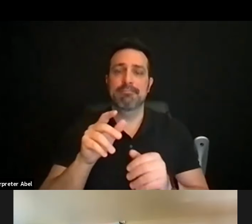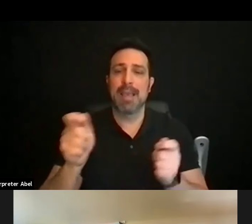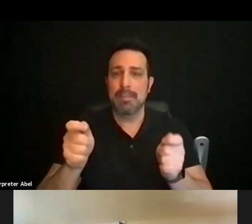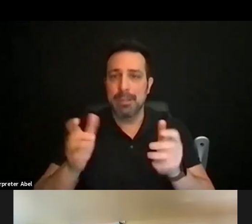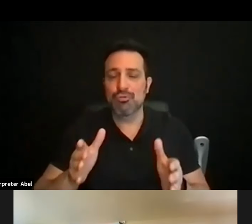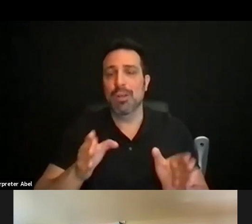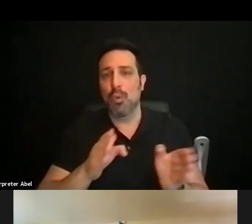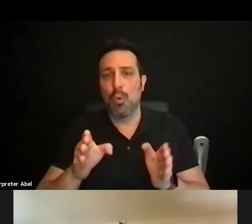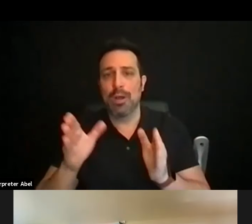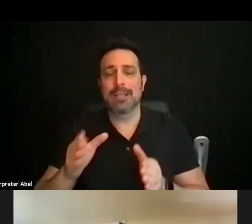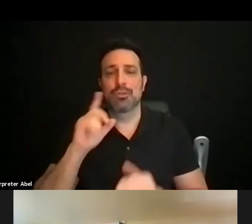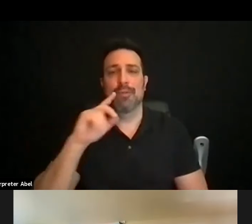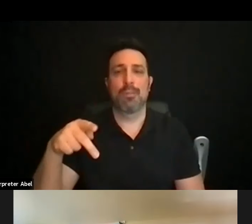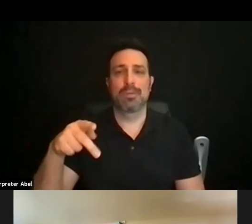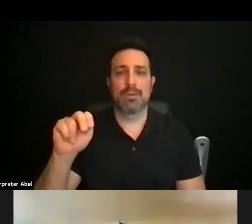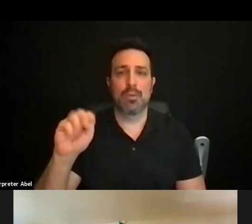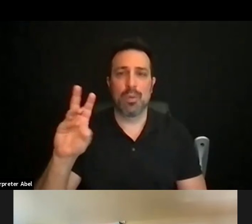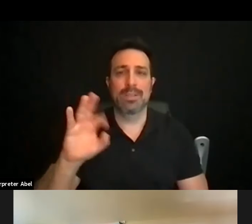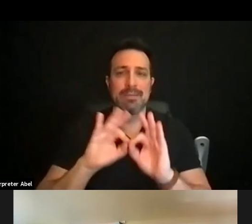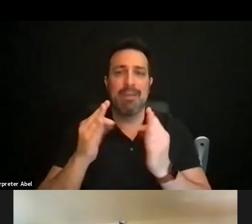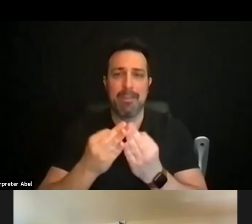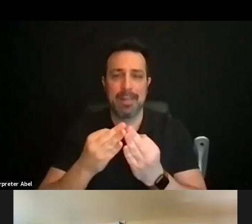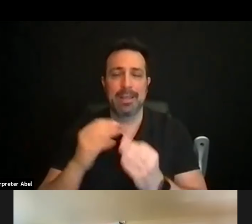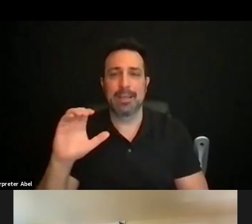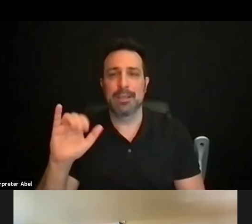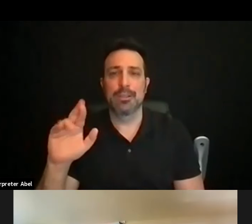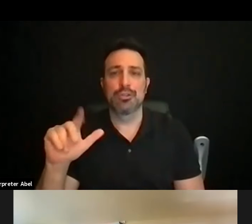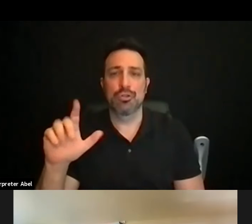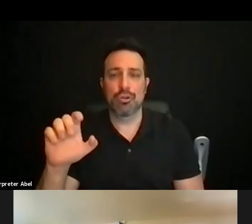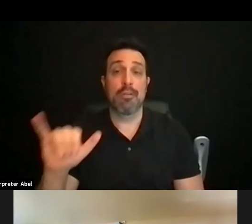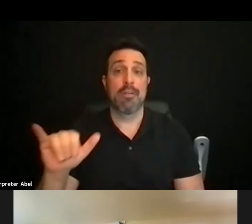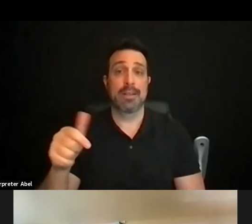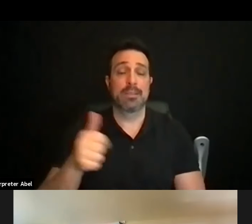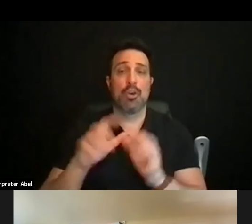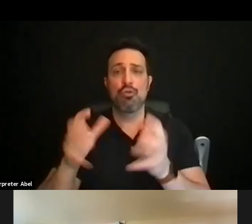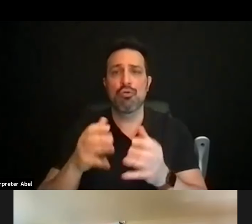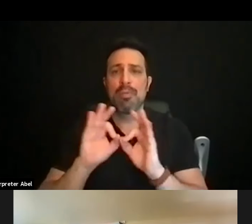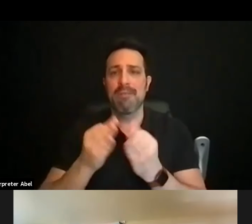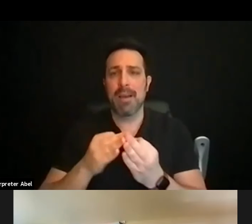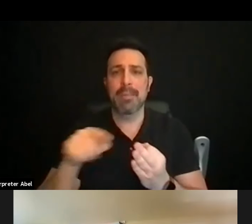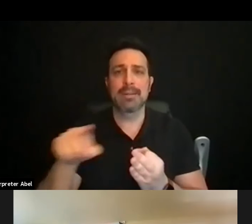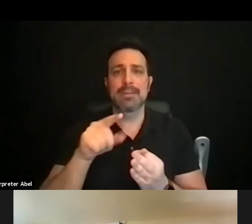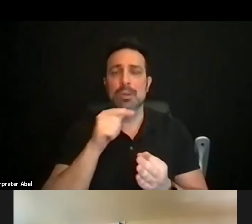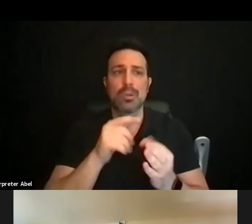Cahill. My pronouns are they/them or any pronouns, I'm spokesperson, administrator,